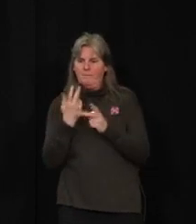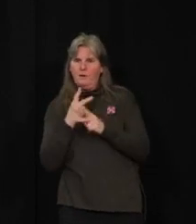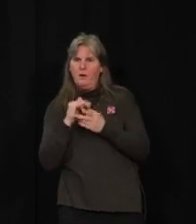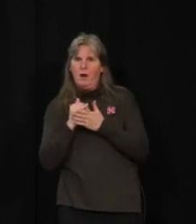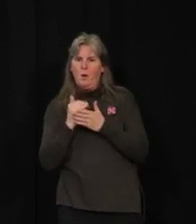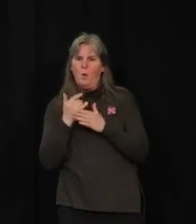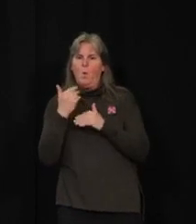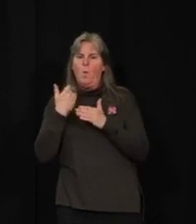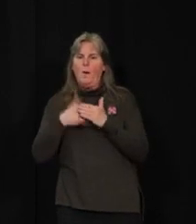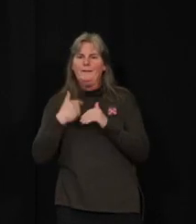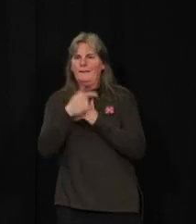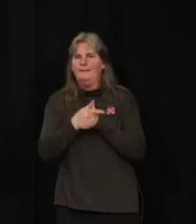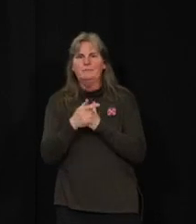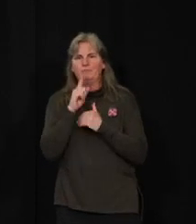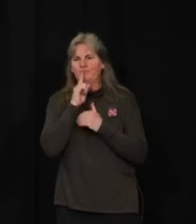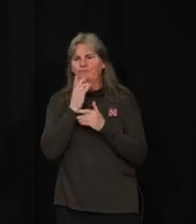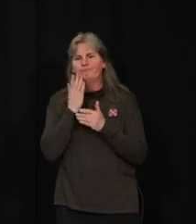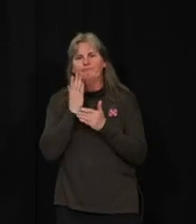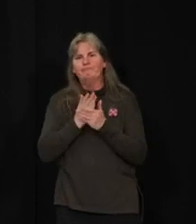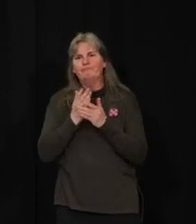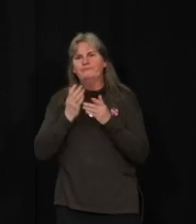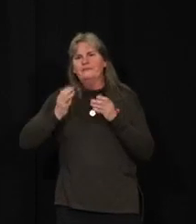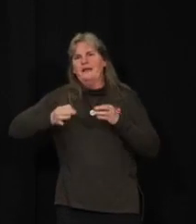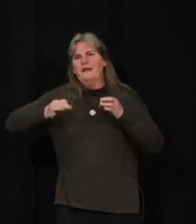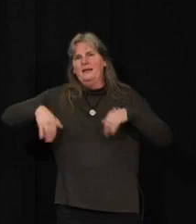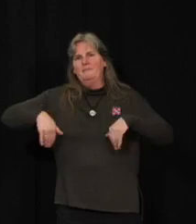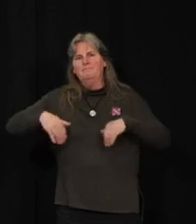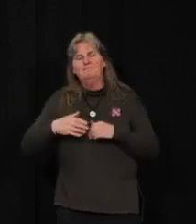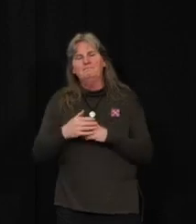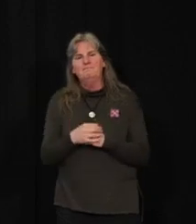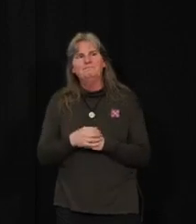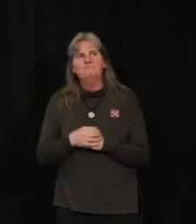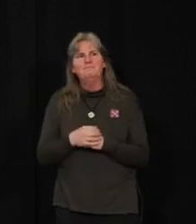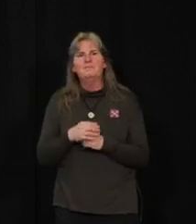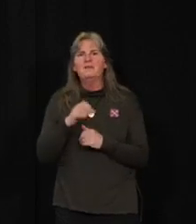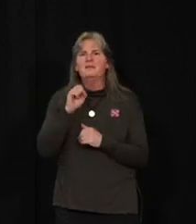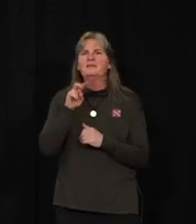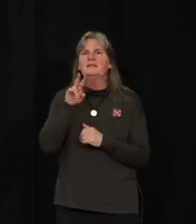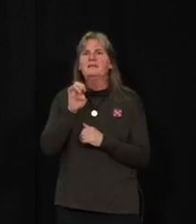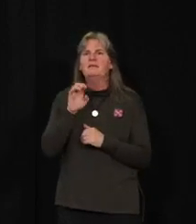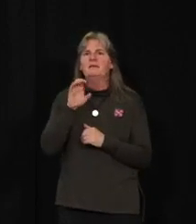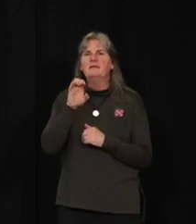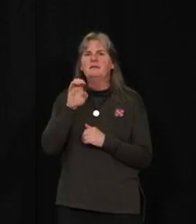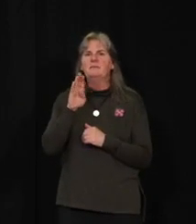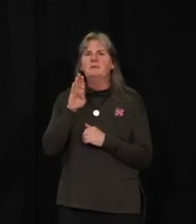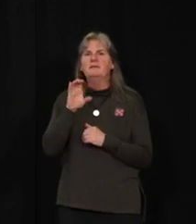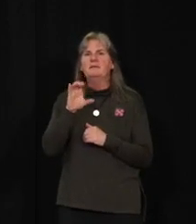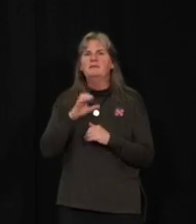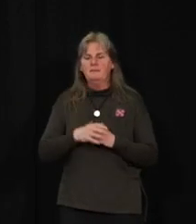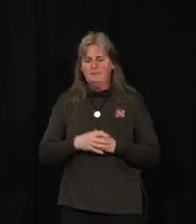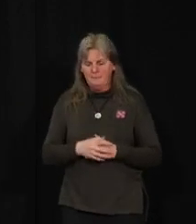We will move now to Steve, CBC. Reporter: This question is